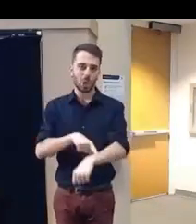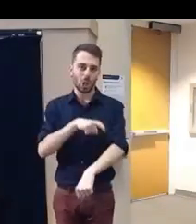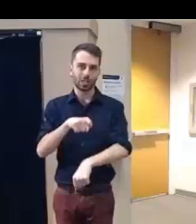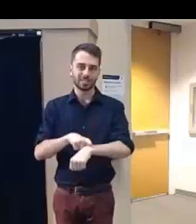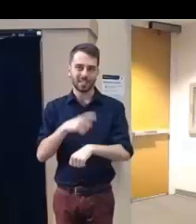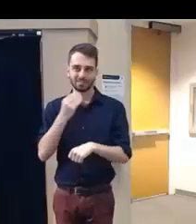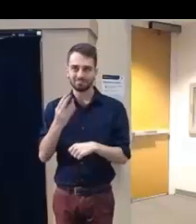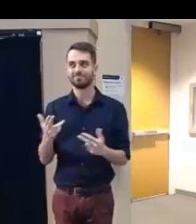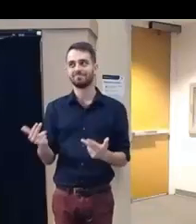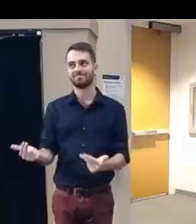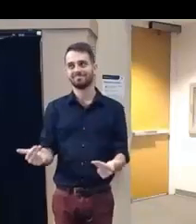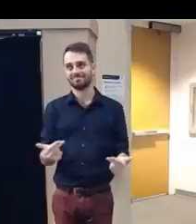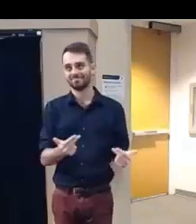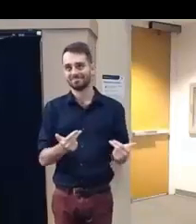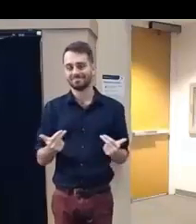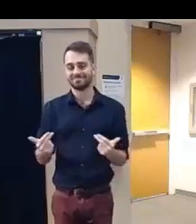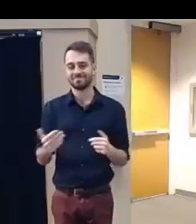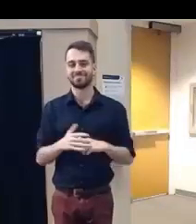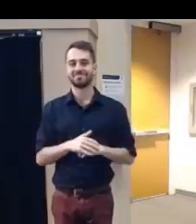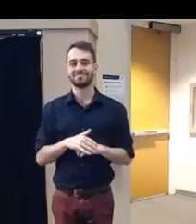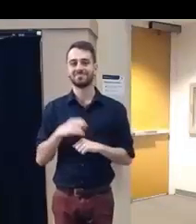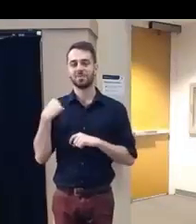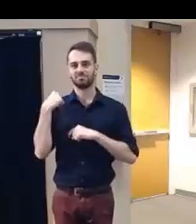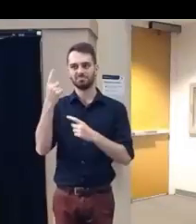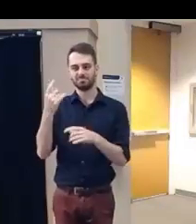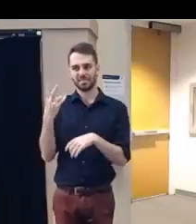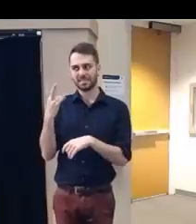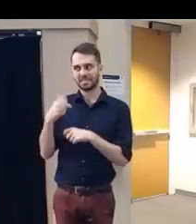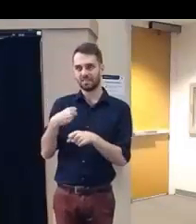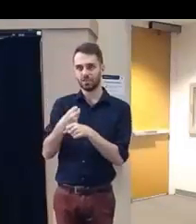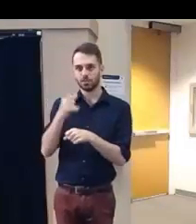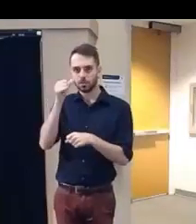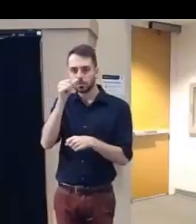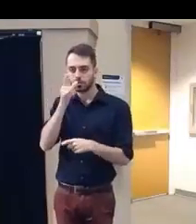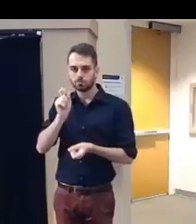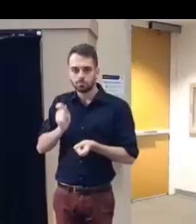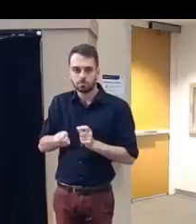so dynamic as the last several years so if there was a place to make a case for turning crisis into